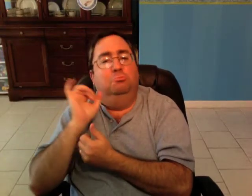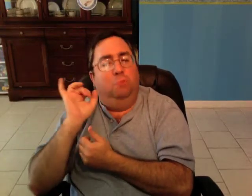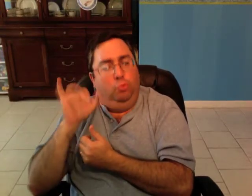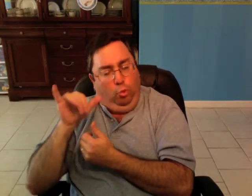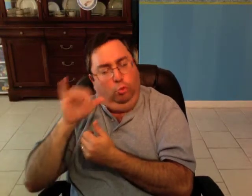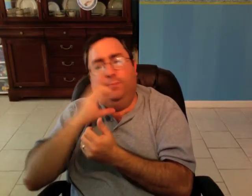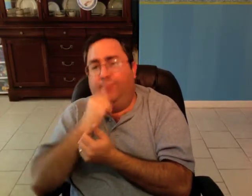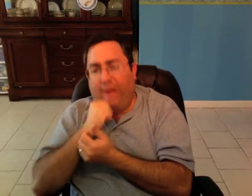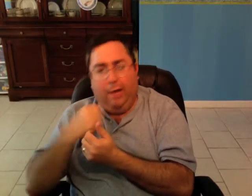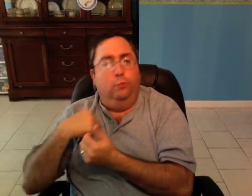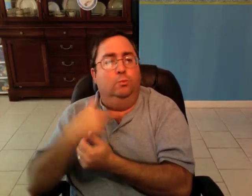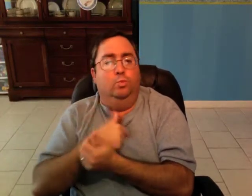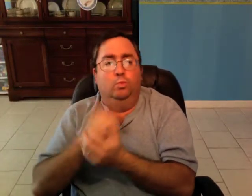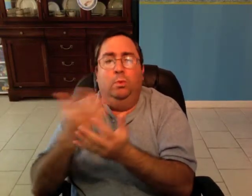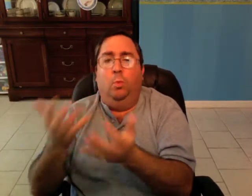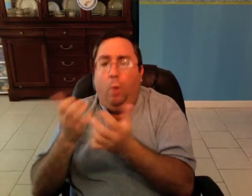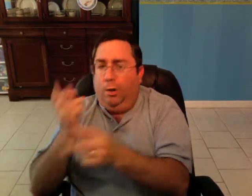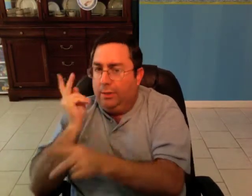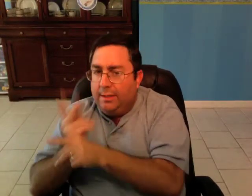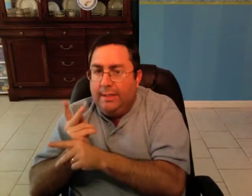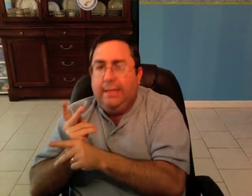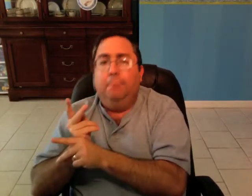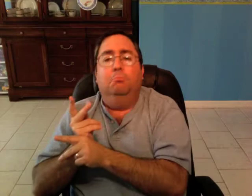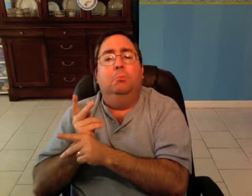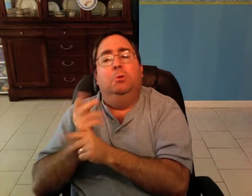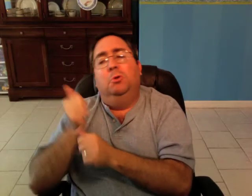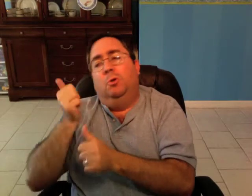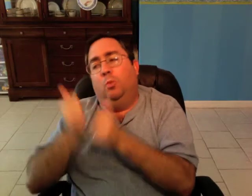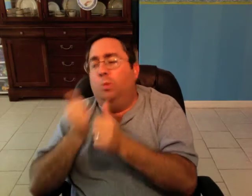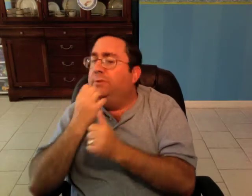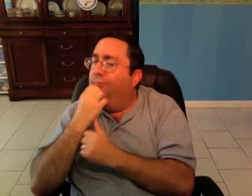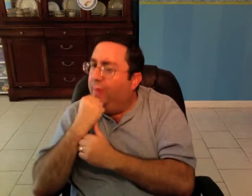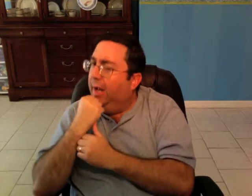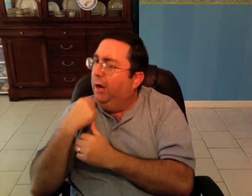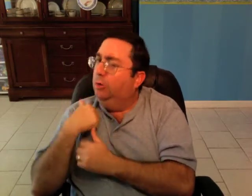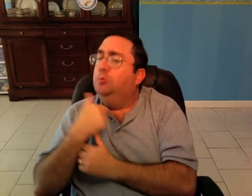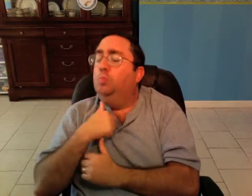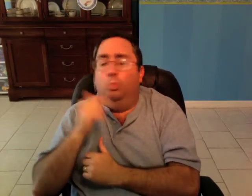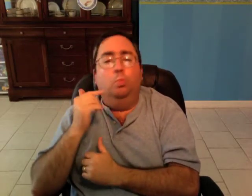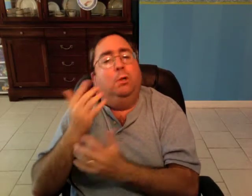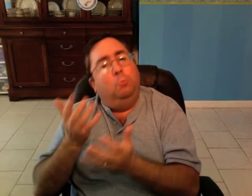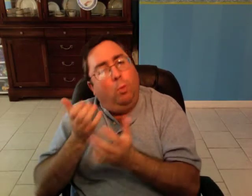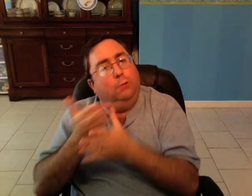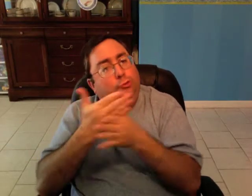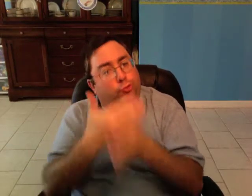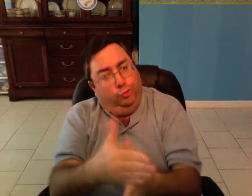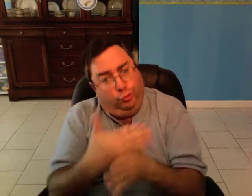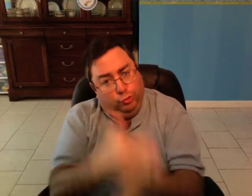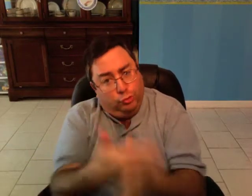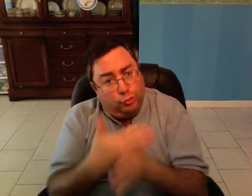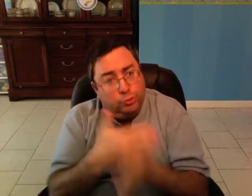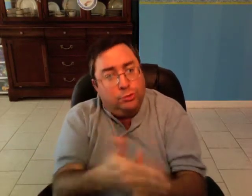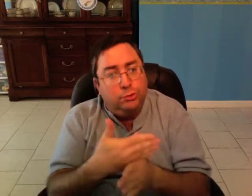and what values we want to keep, and what values values we want to share with you,